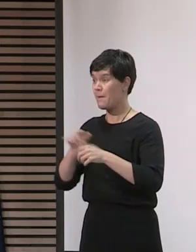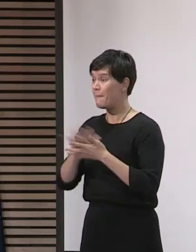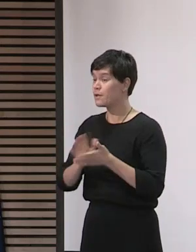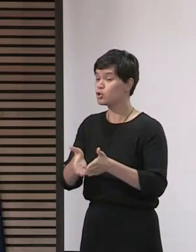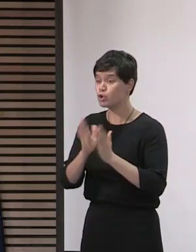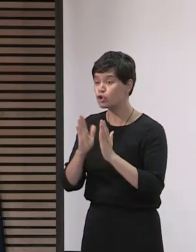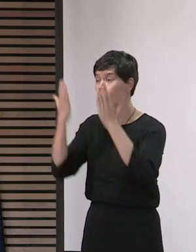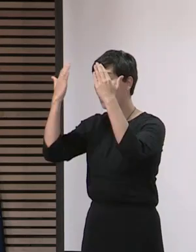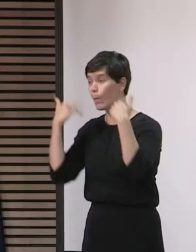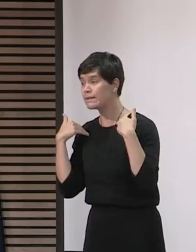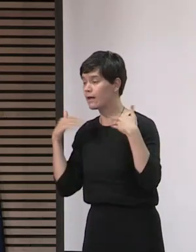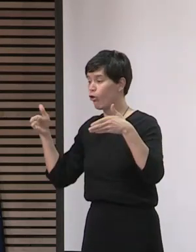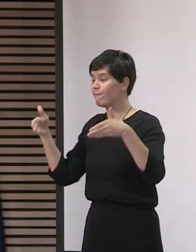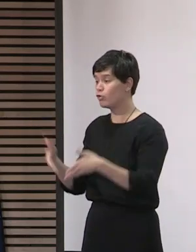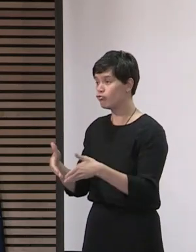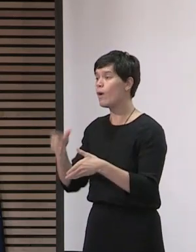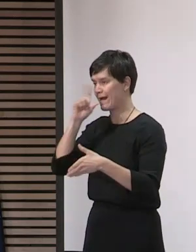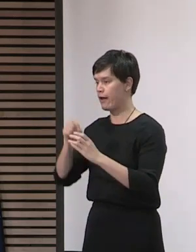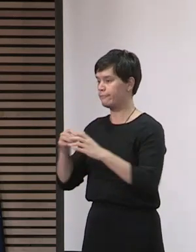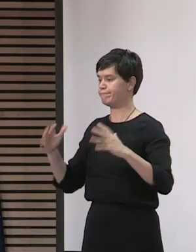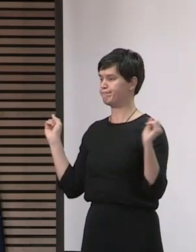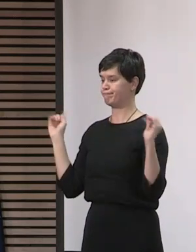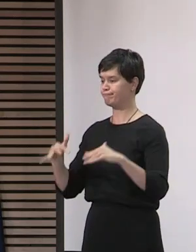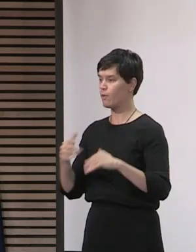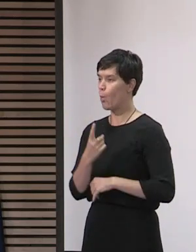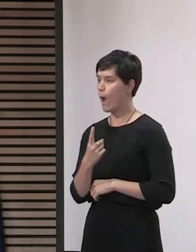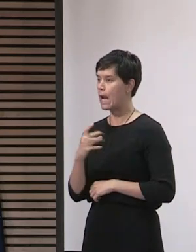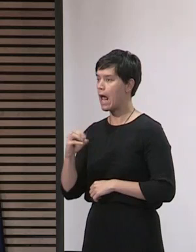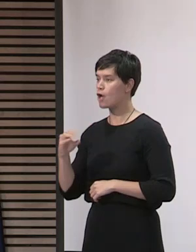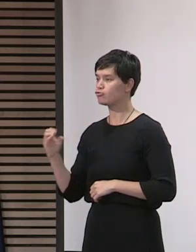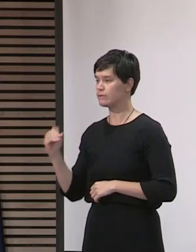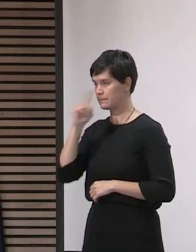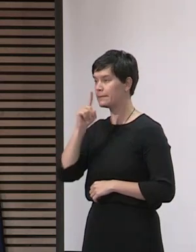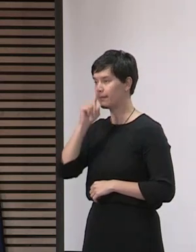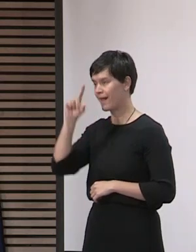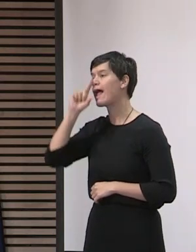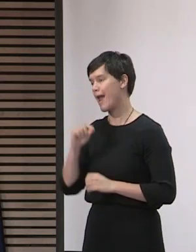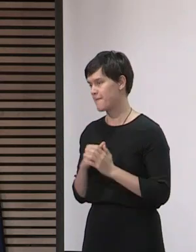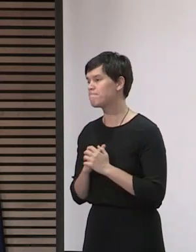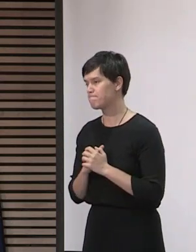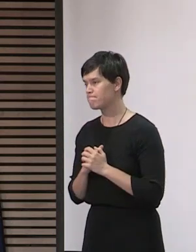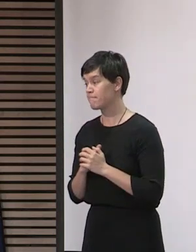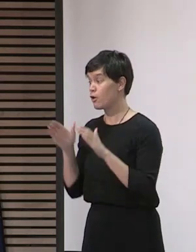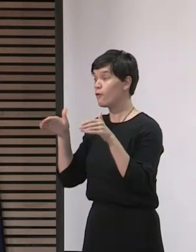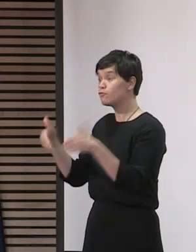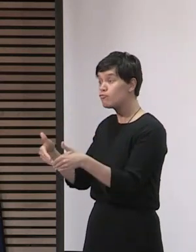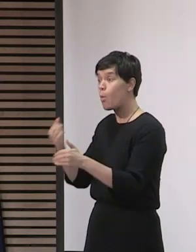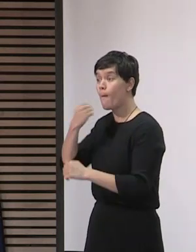May. This means gatherings such as church services, weddings and funerals can now